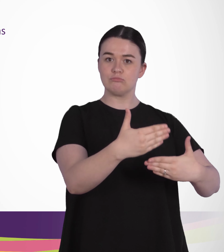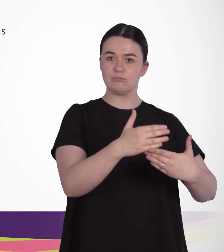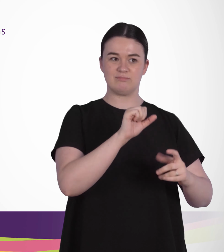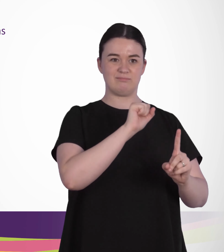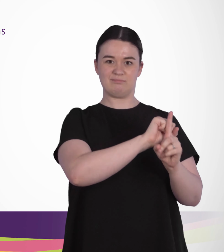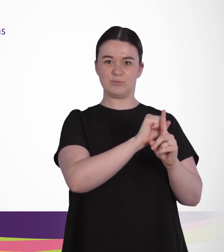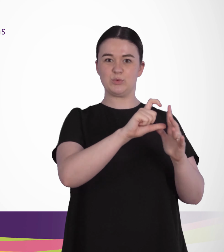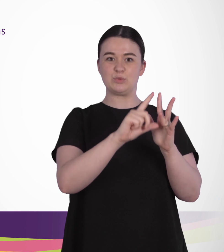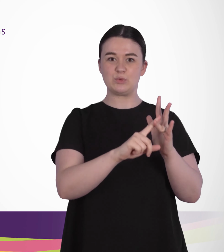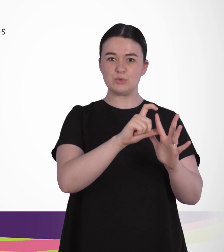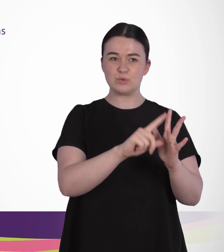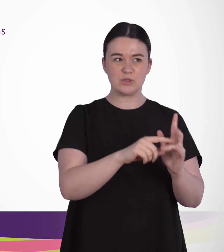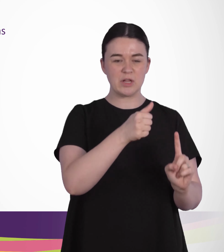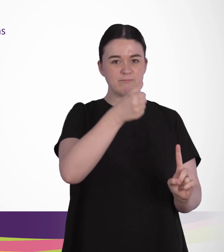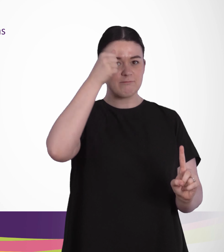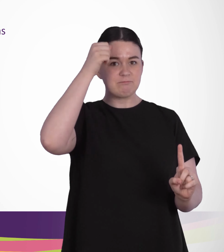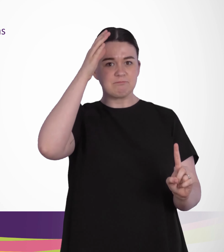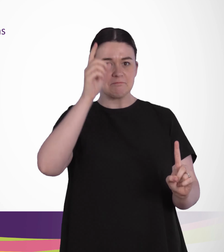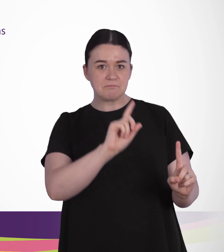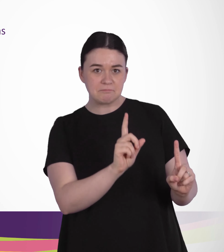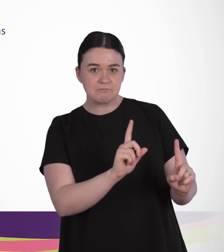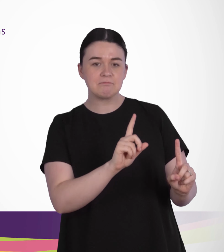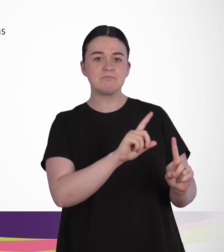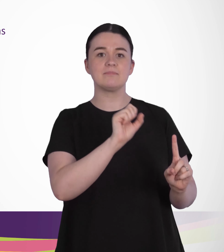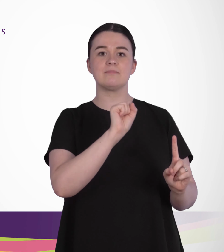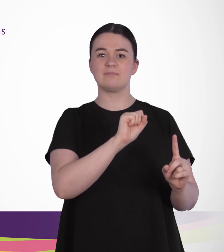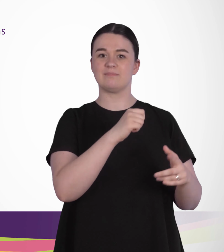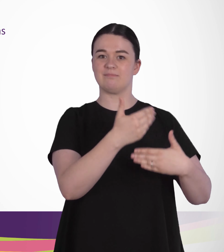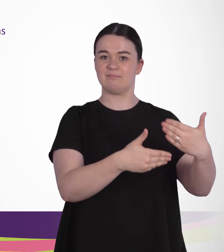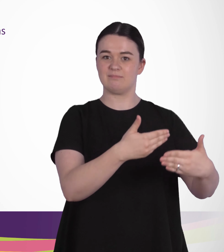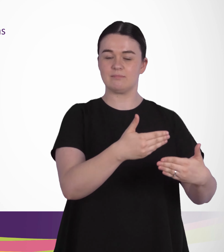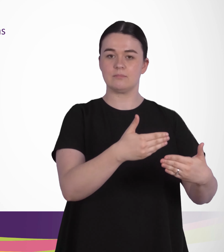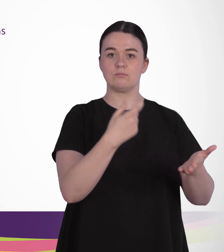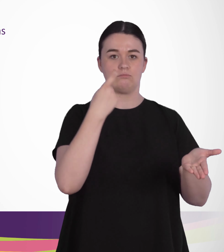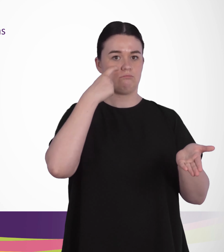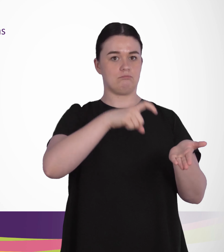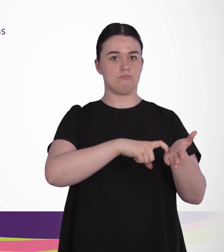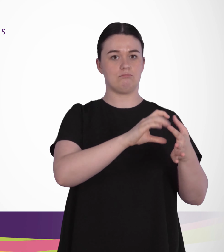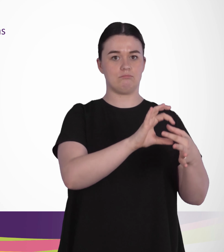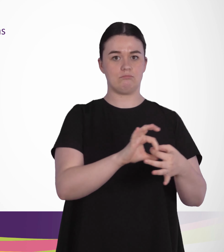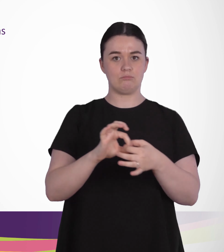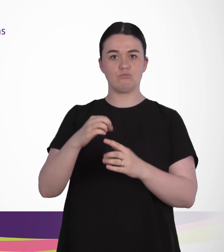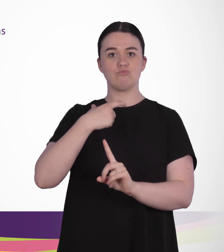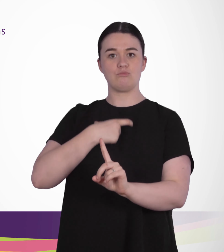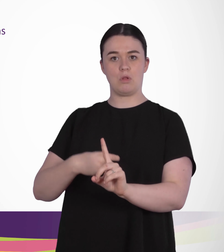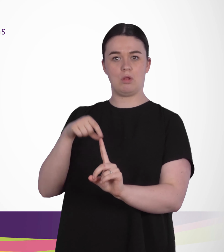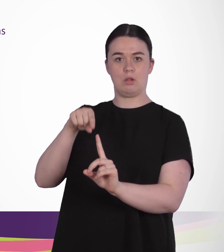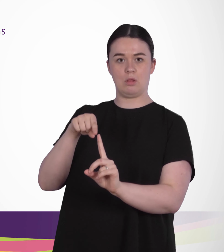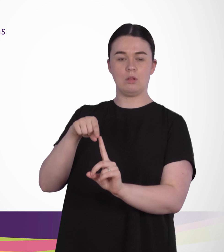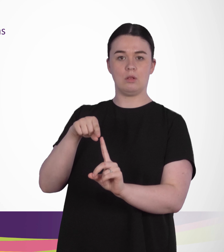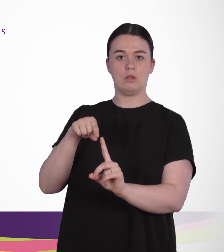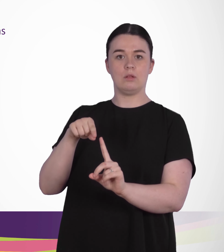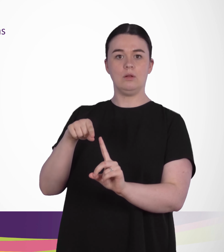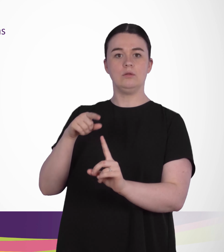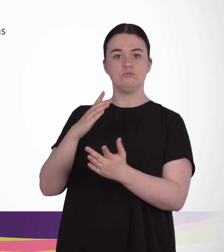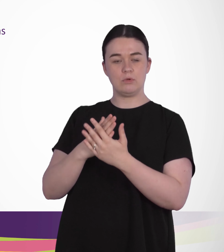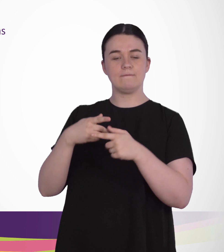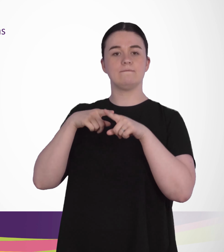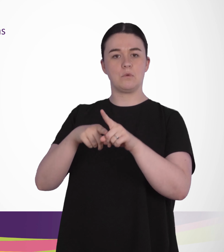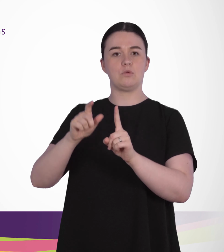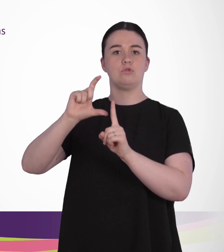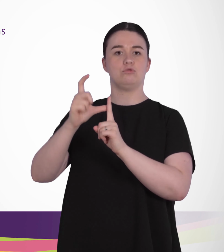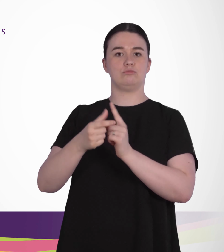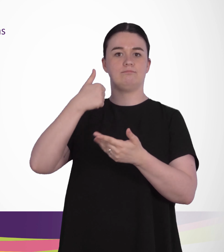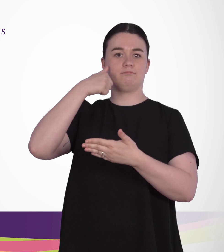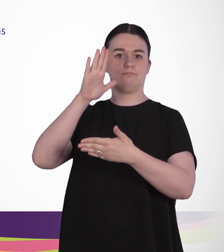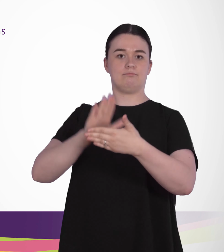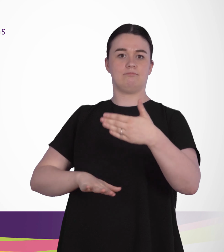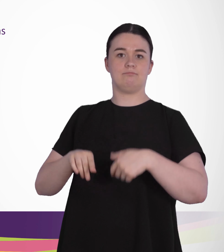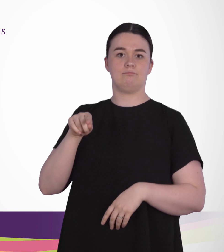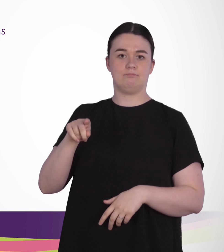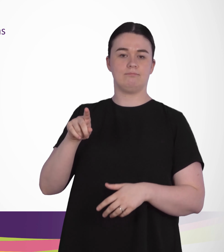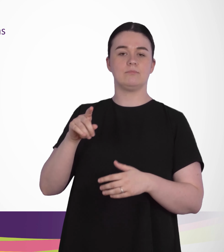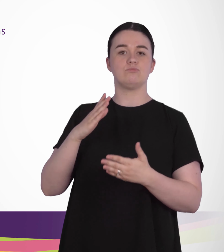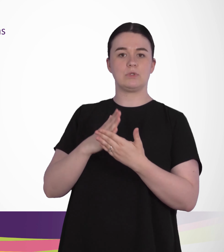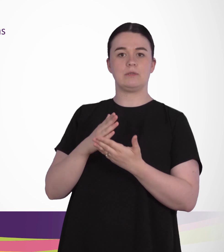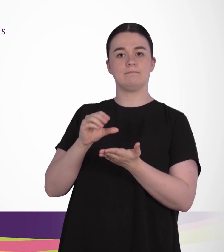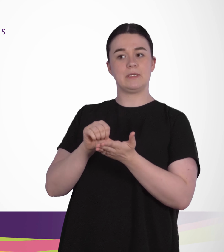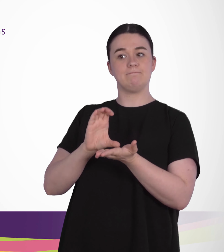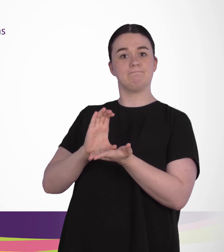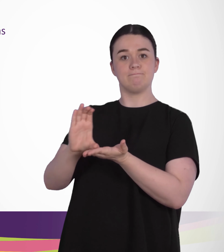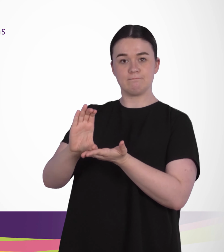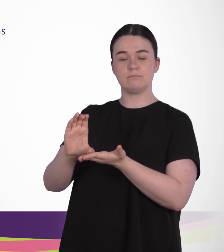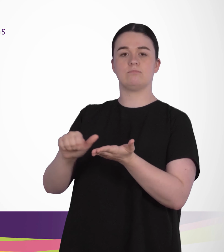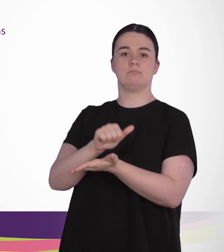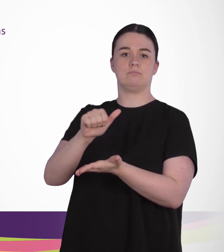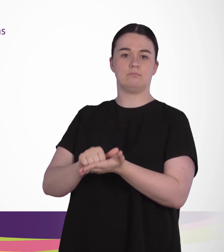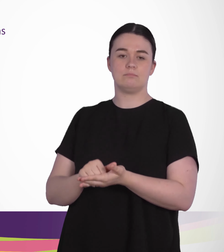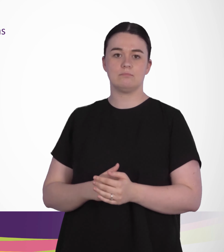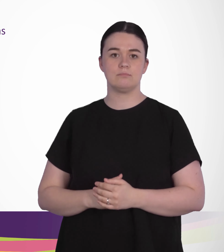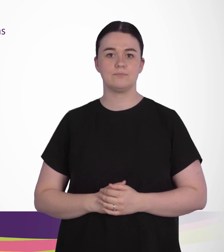knowing and doing, to be recognised and to create roles that recognise and remunerate cultural expertise appropriately.